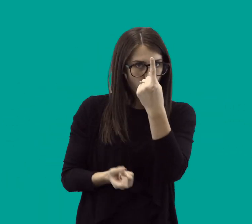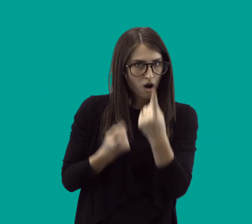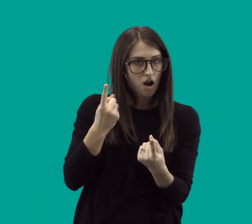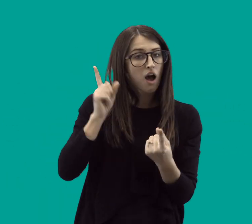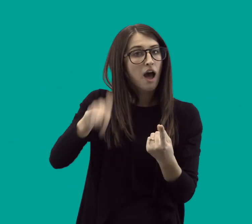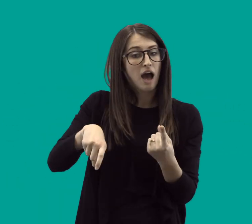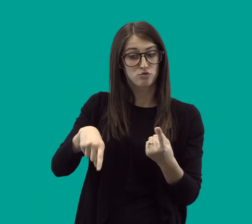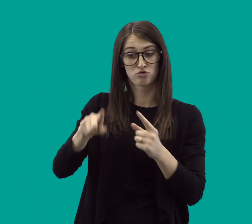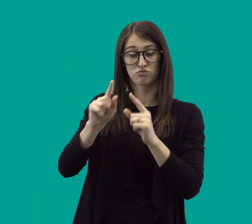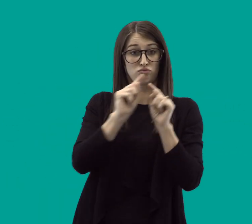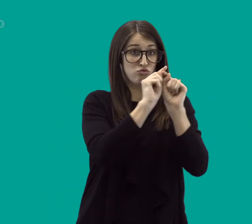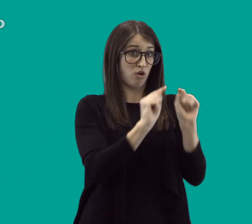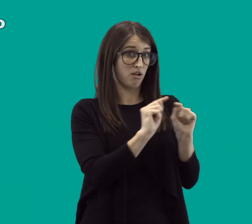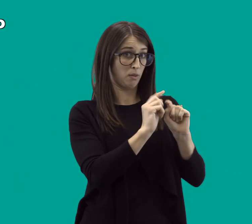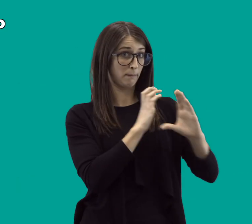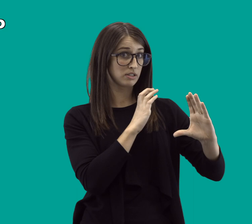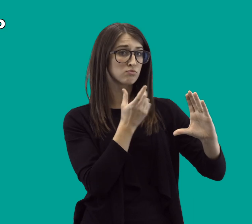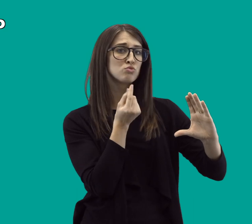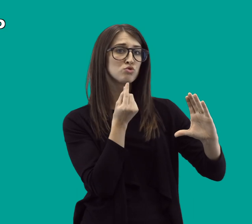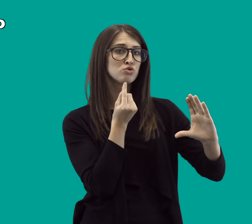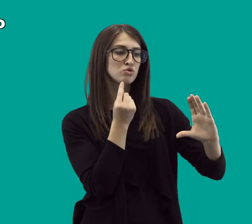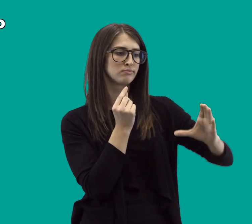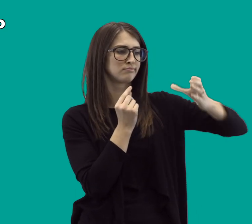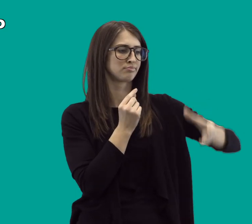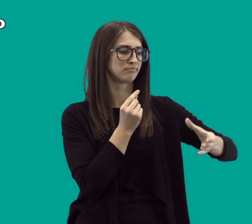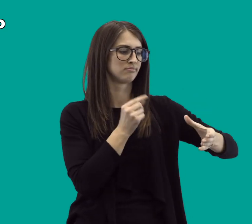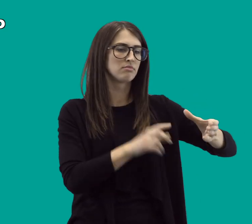They then have to fill up the triangular prism with popcorn and